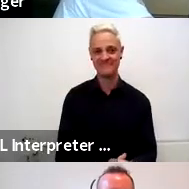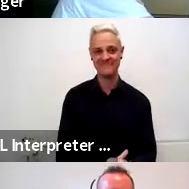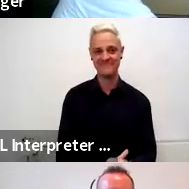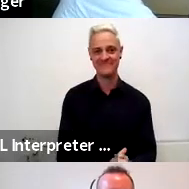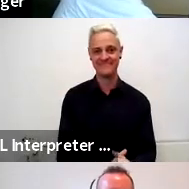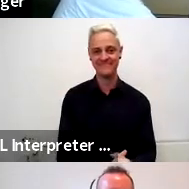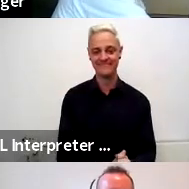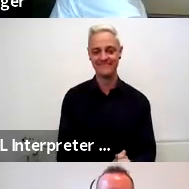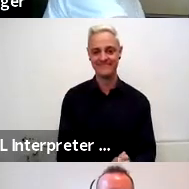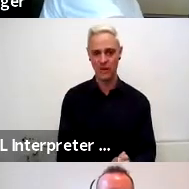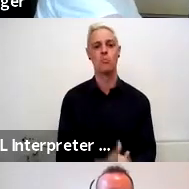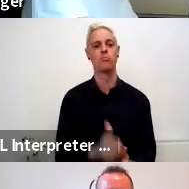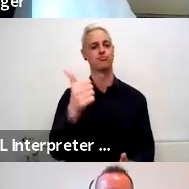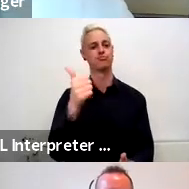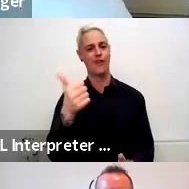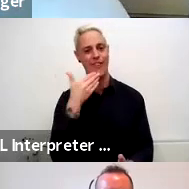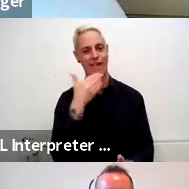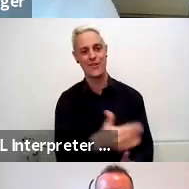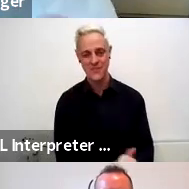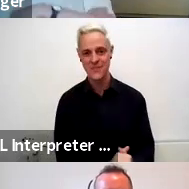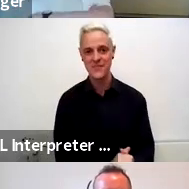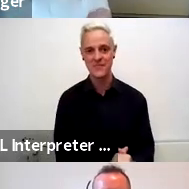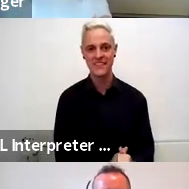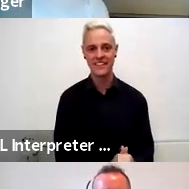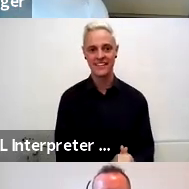Yes.